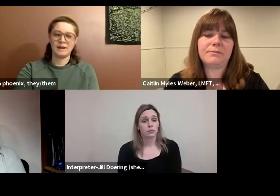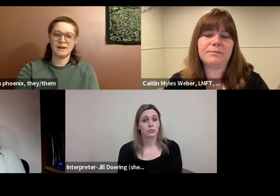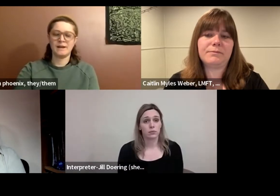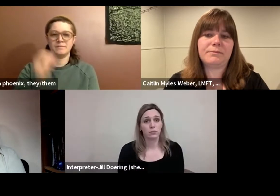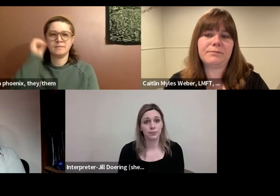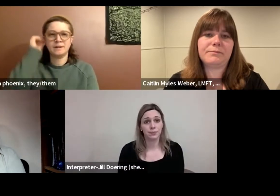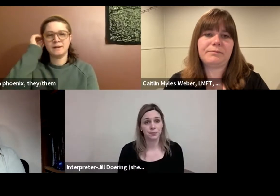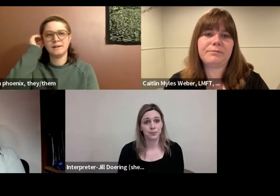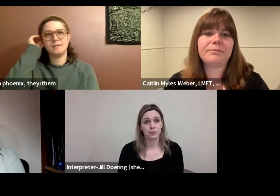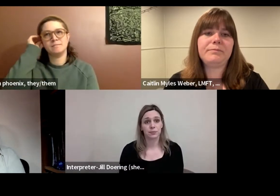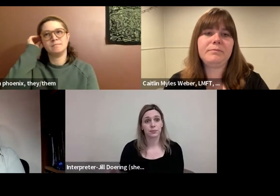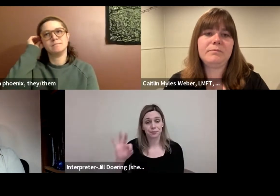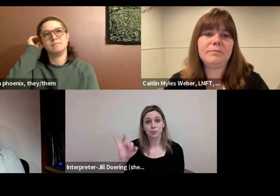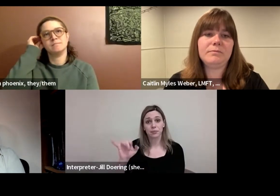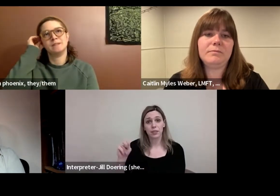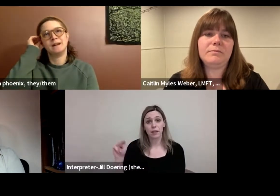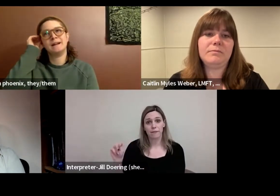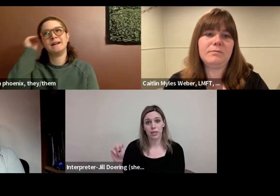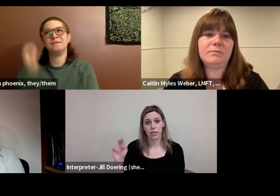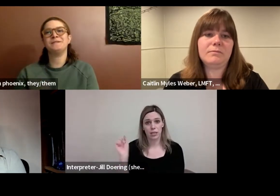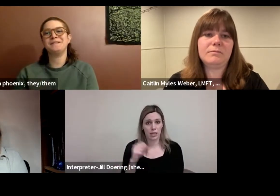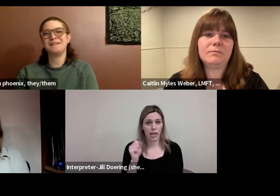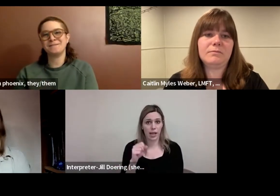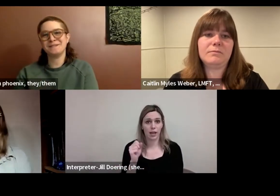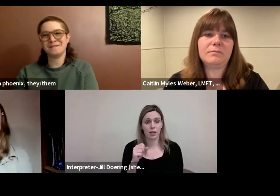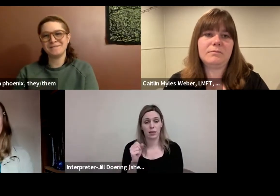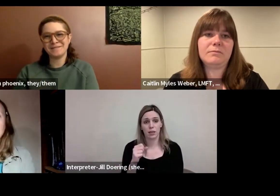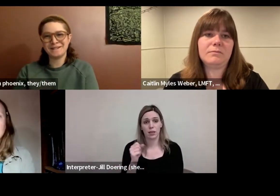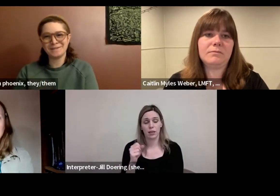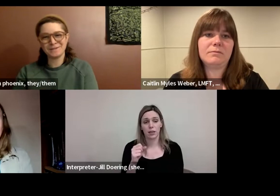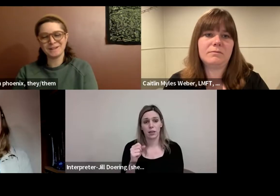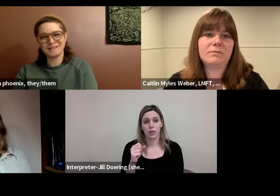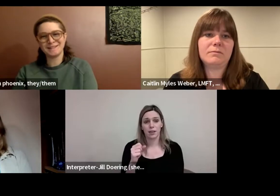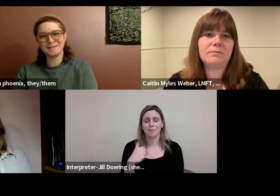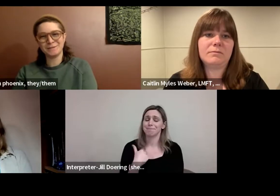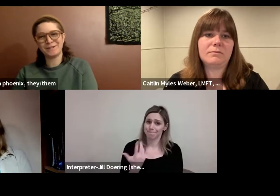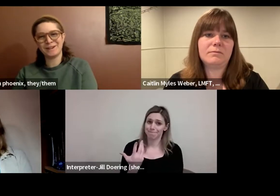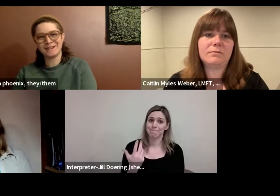Yeah, I really like what everyone has said so far